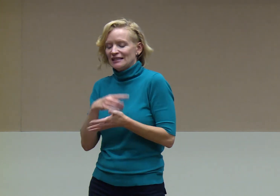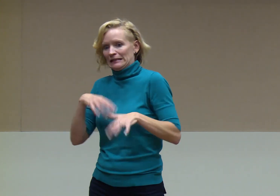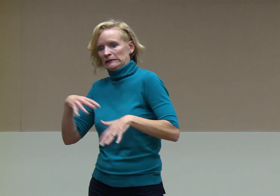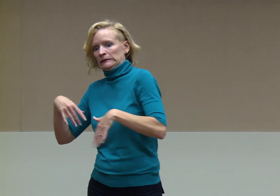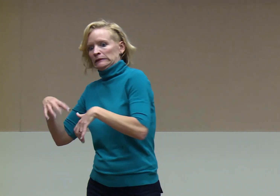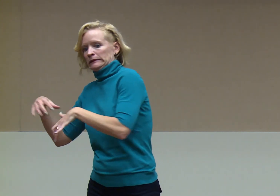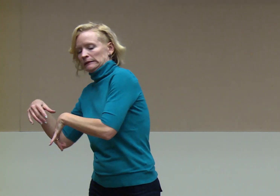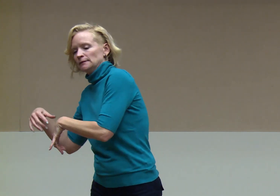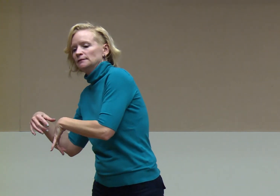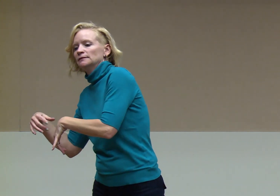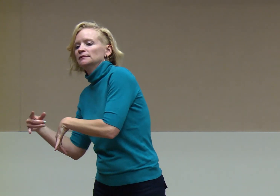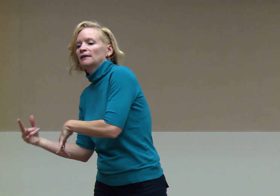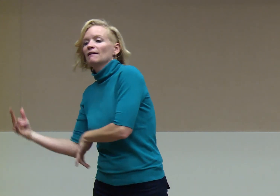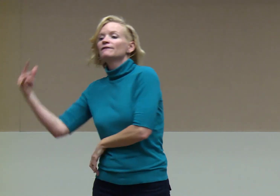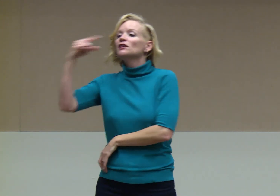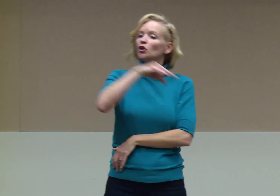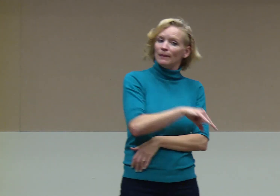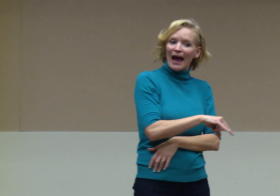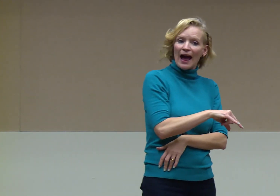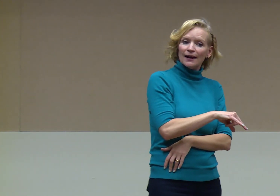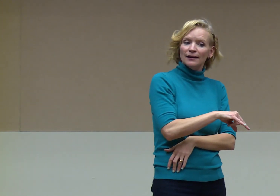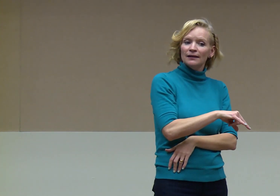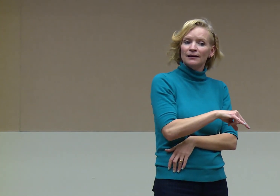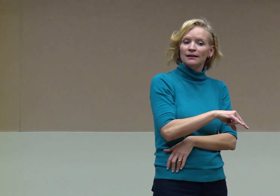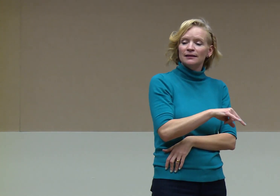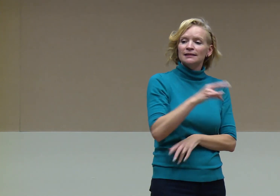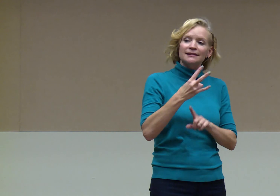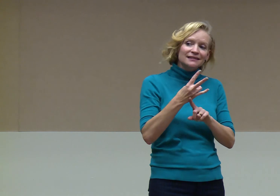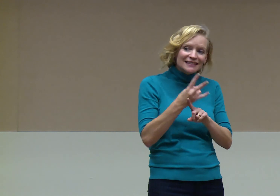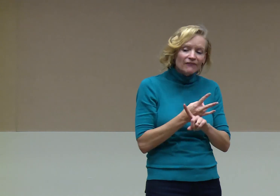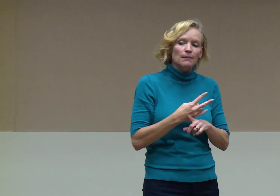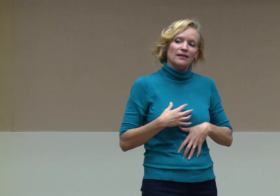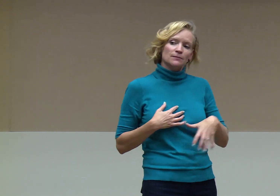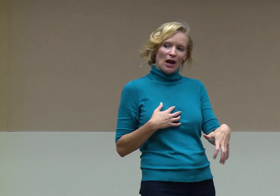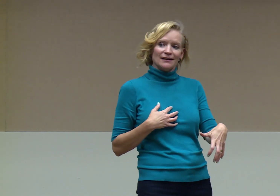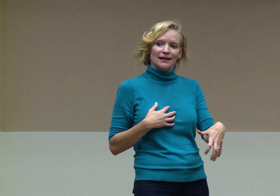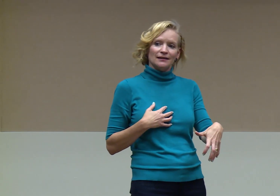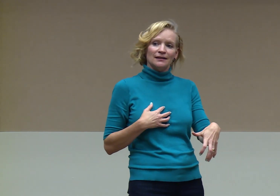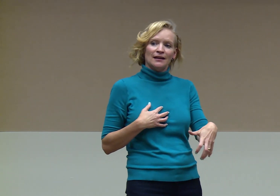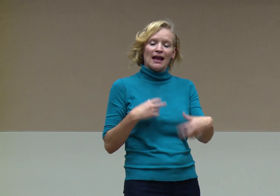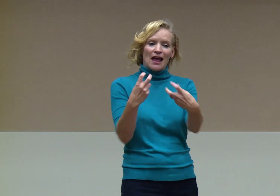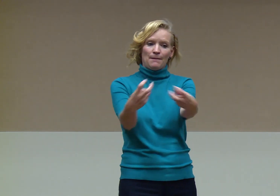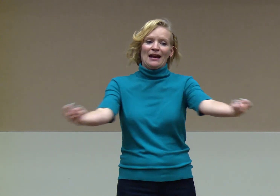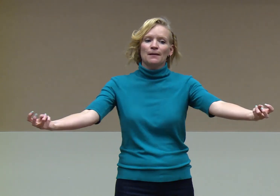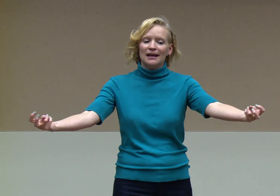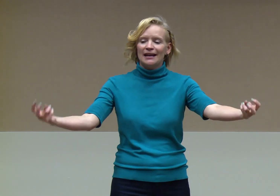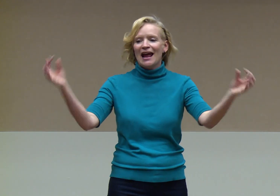worked on my dissertation, flew back 7 months pregnant,